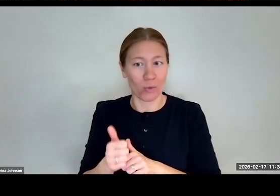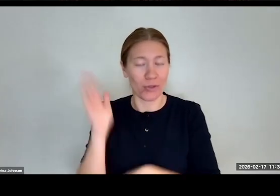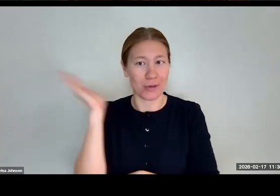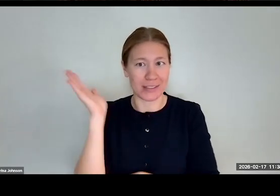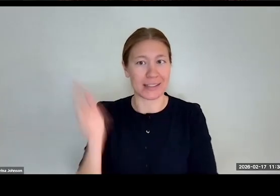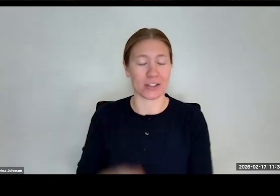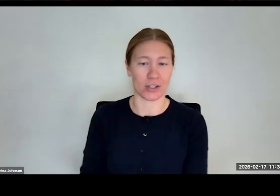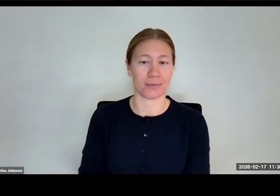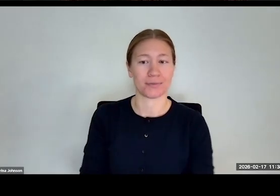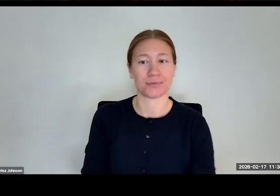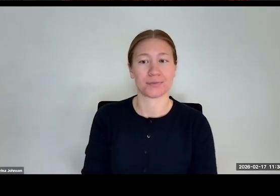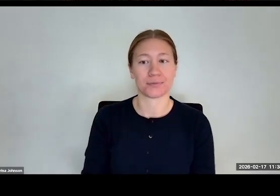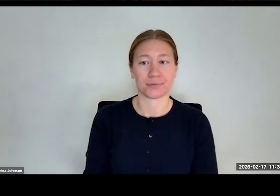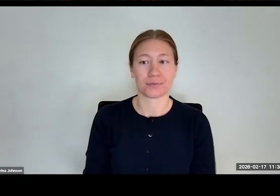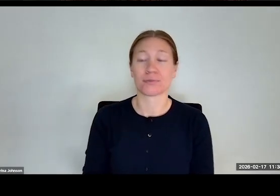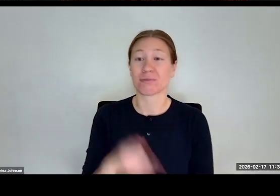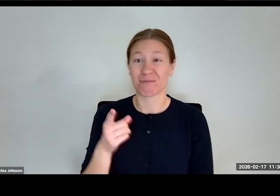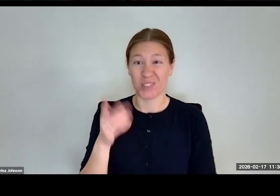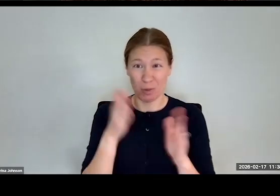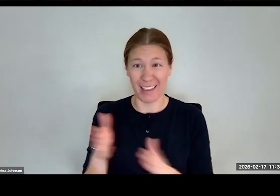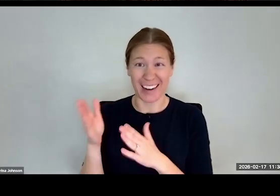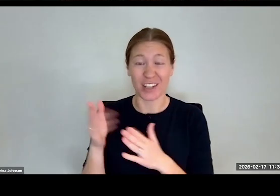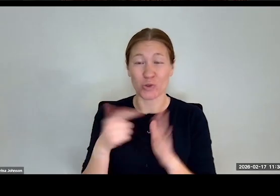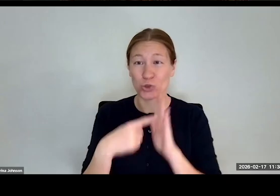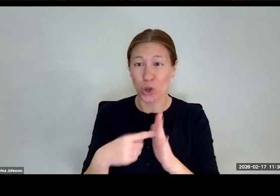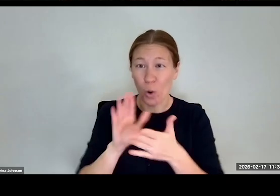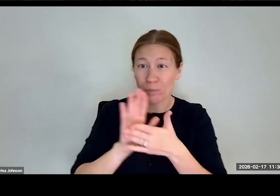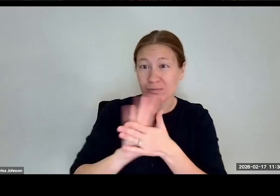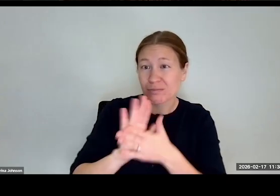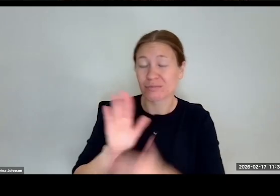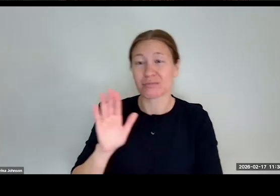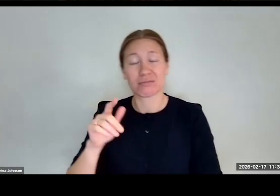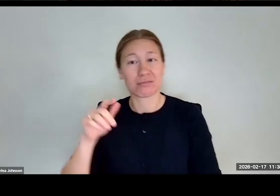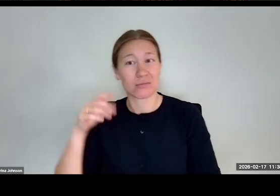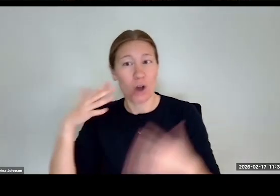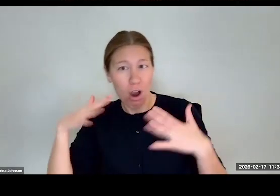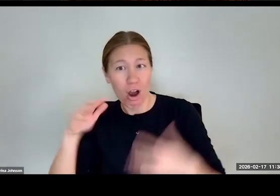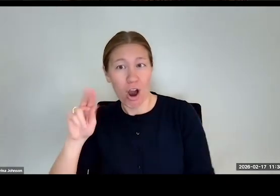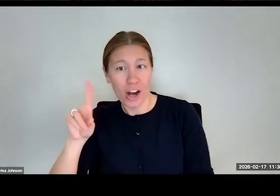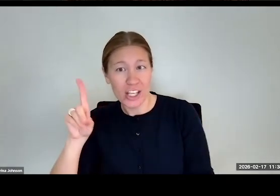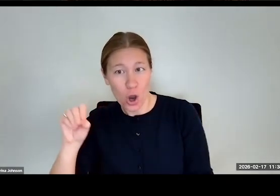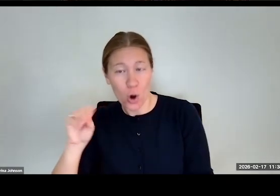If you are planning to play any media content, so video or audio, it's important to describe what people will view